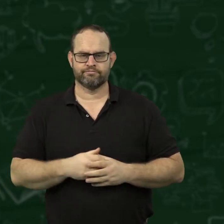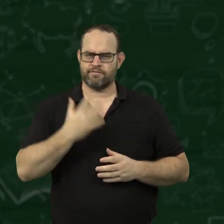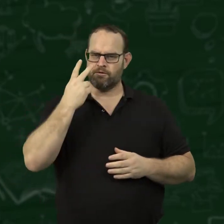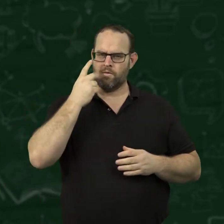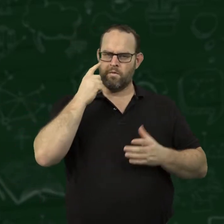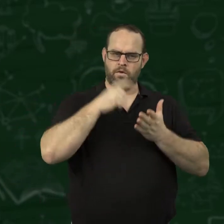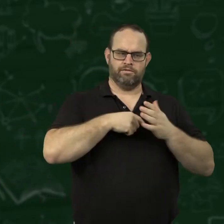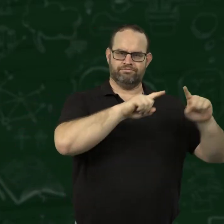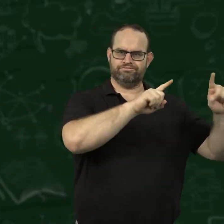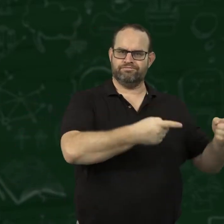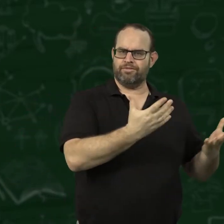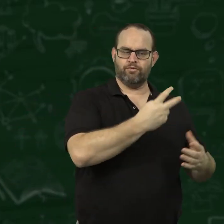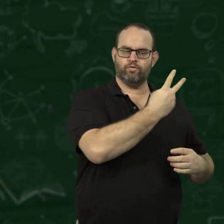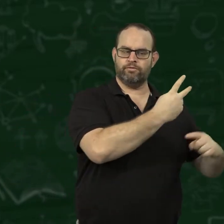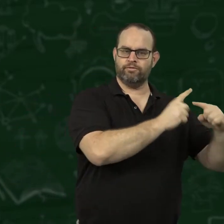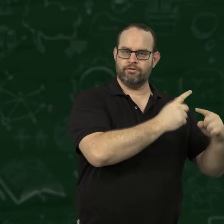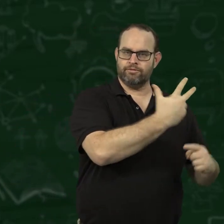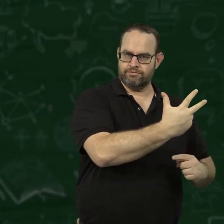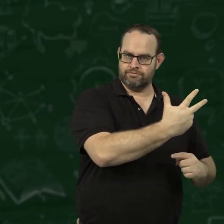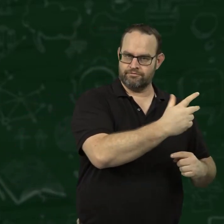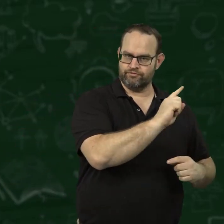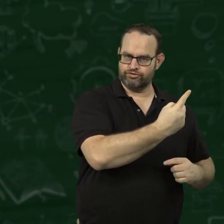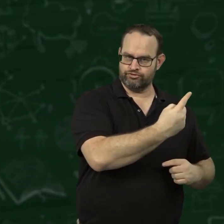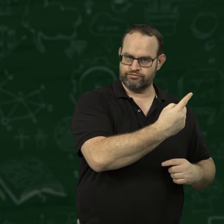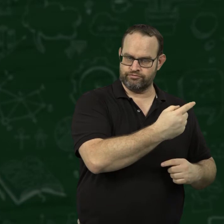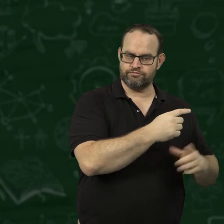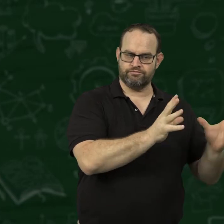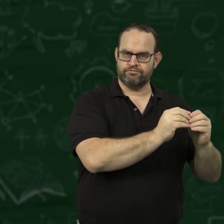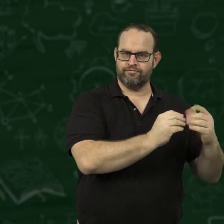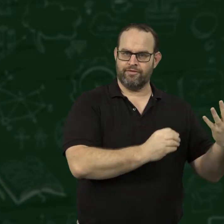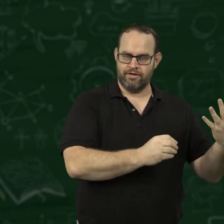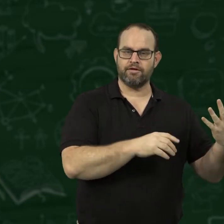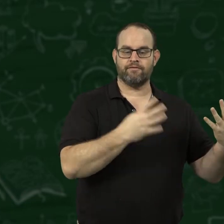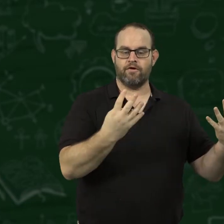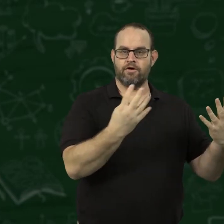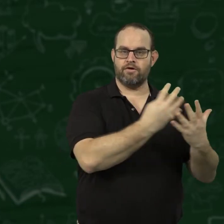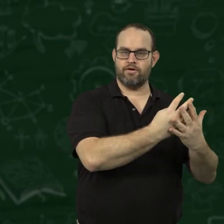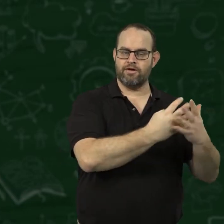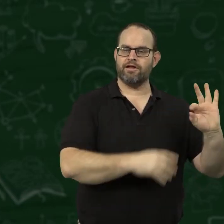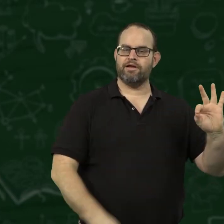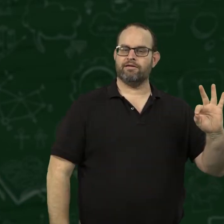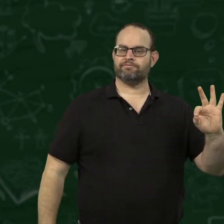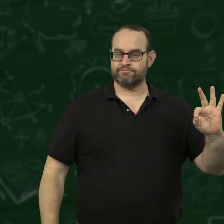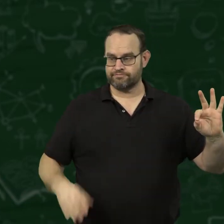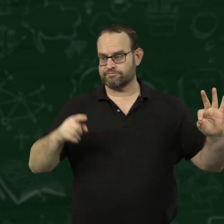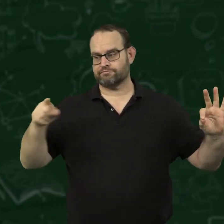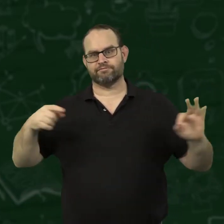Solve the parenthesis first, (2 + 3) = 5, 5 + 4 = 9